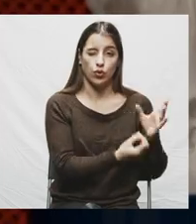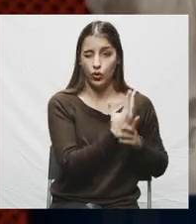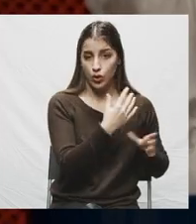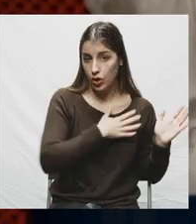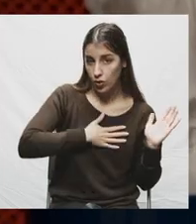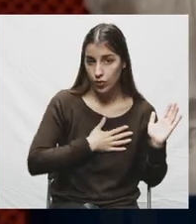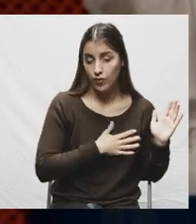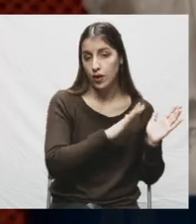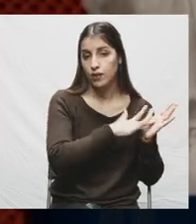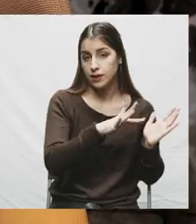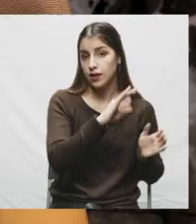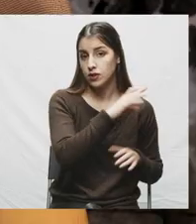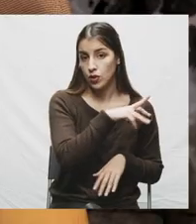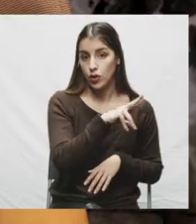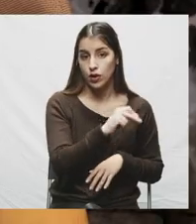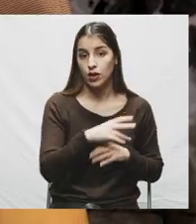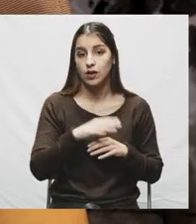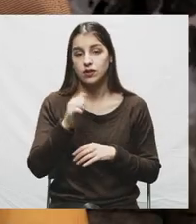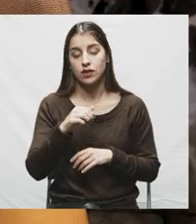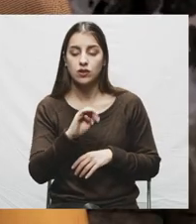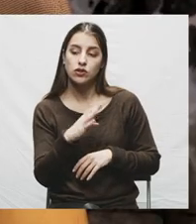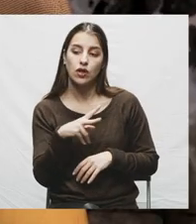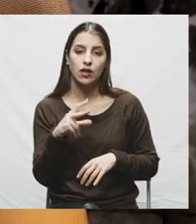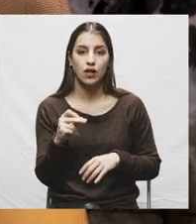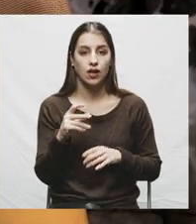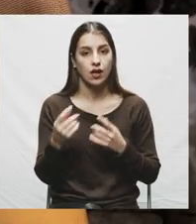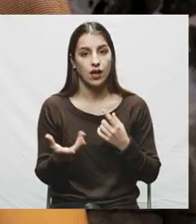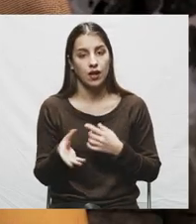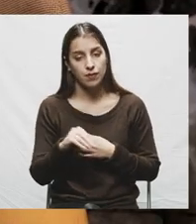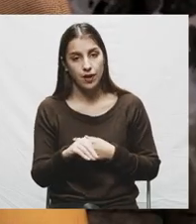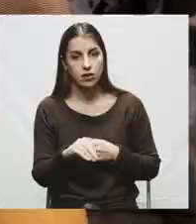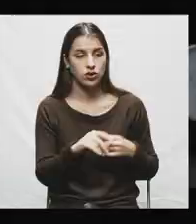Sônia didn’t exactly improvise. It was a looser movement, more organic.